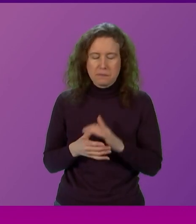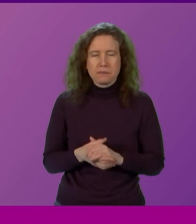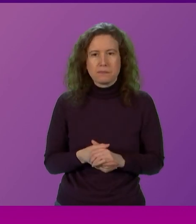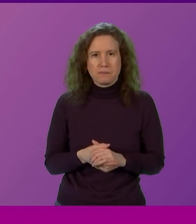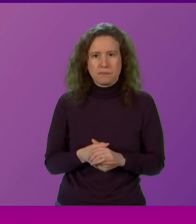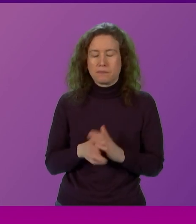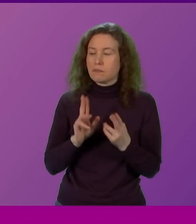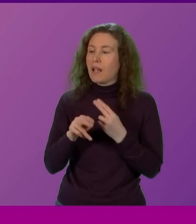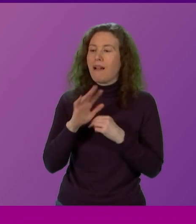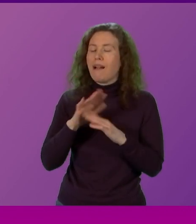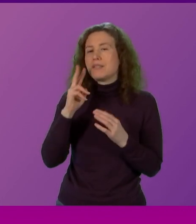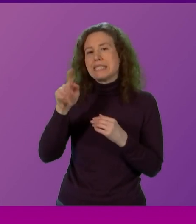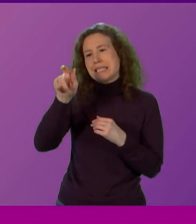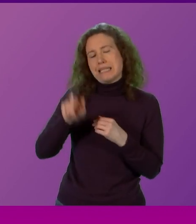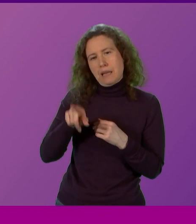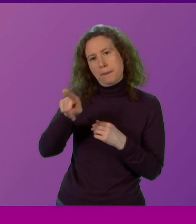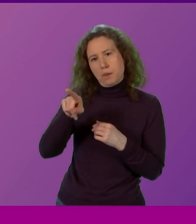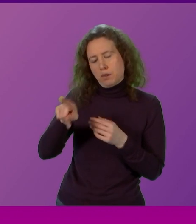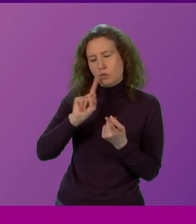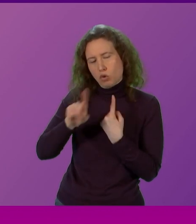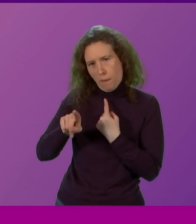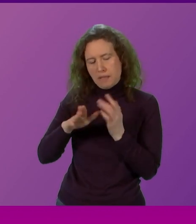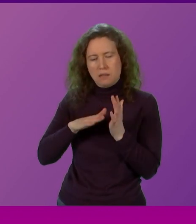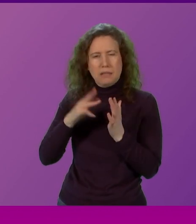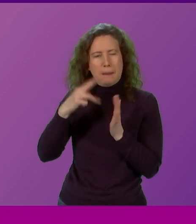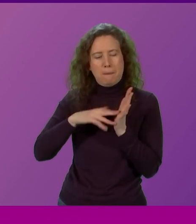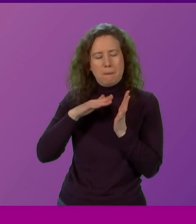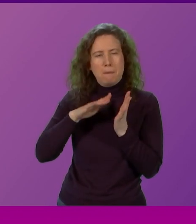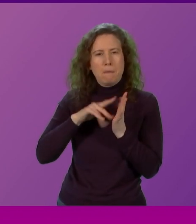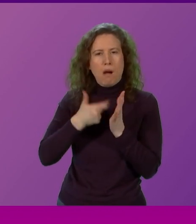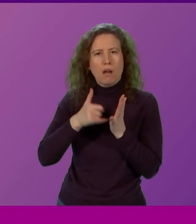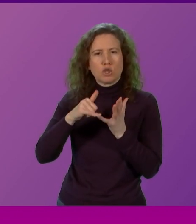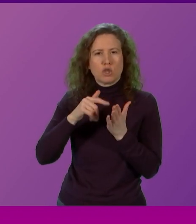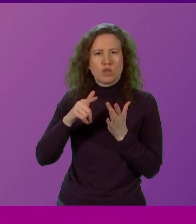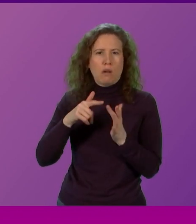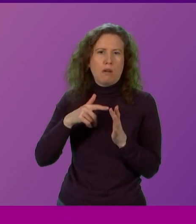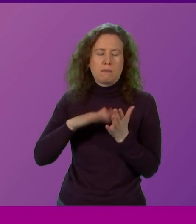I have not seen Dr Marsha Scott’s comments on that, but I have huge respect for her,